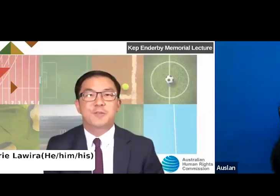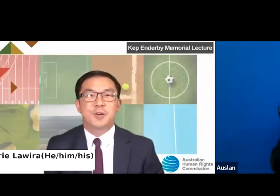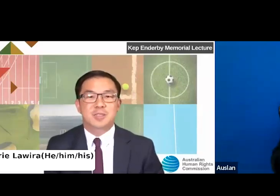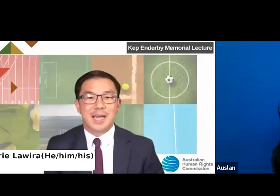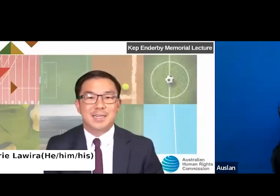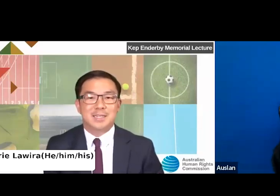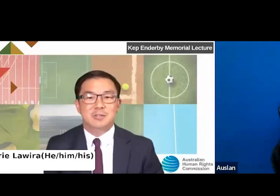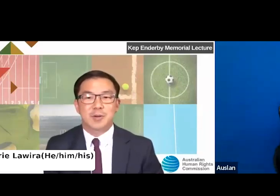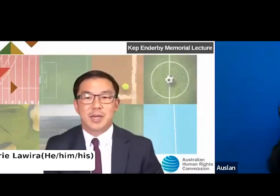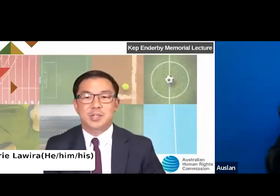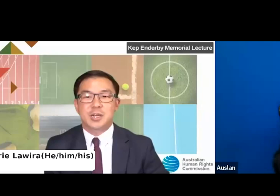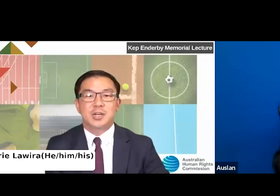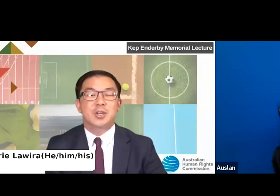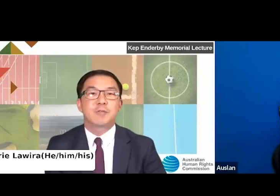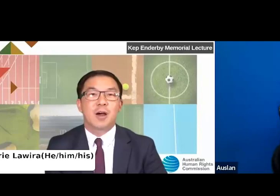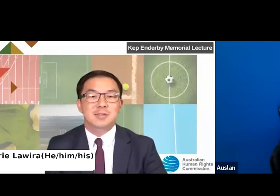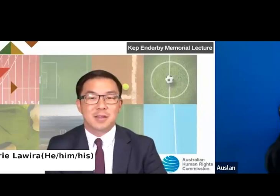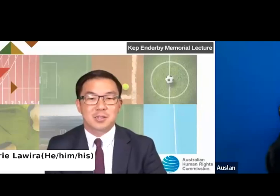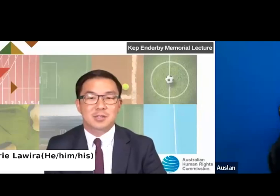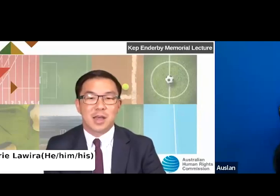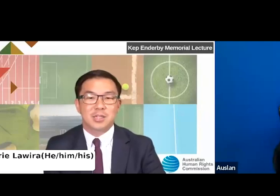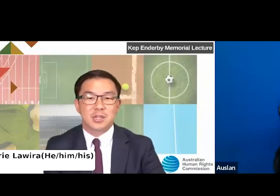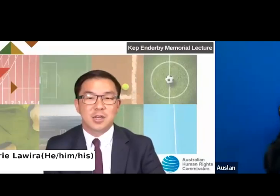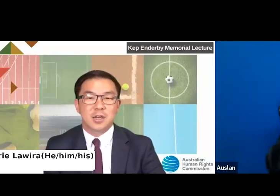first anti-discrimination and human rights legislation